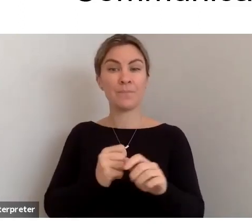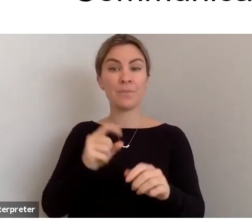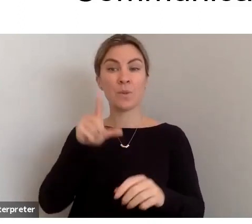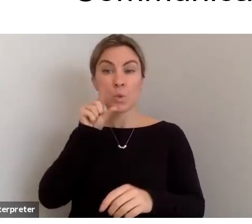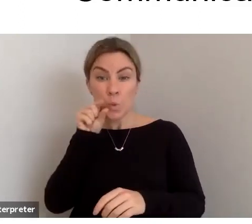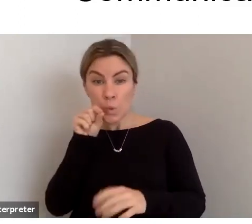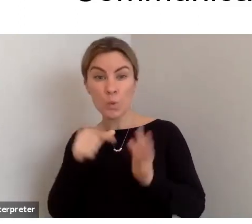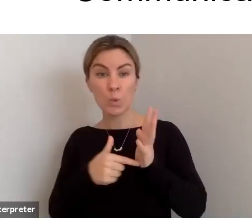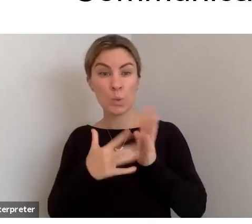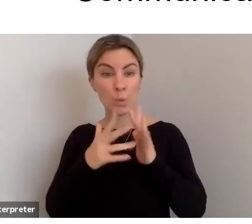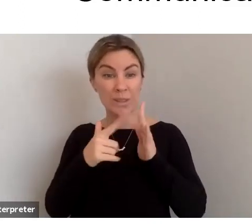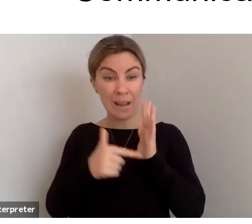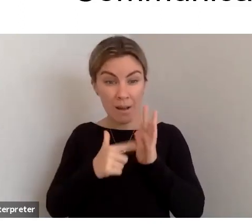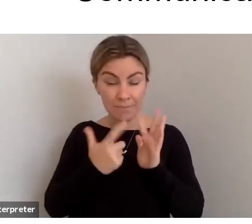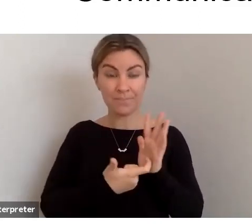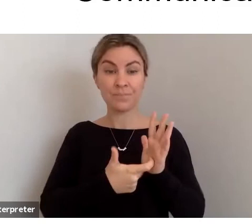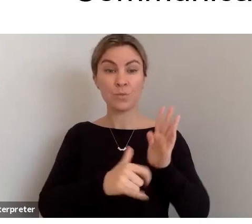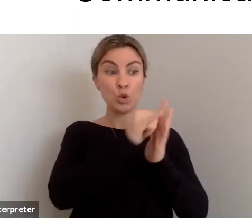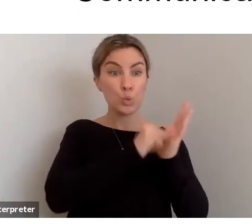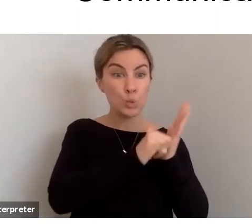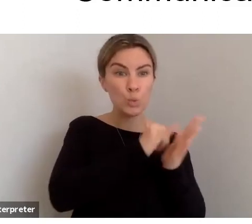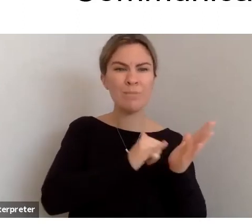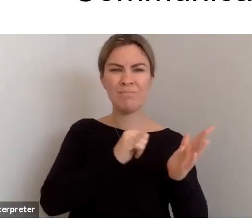together, they are social media platforms, they are about talking